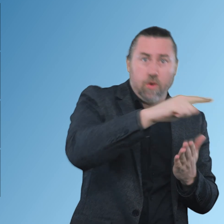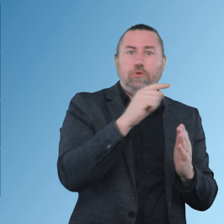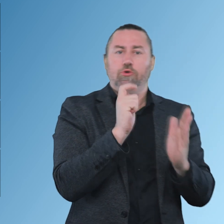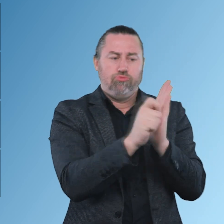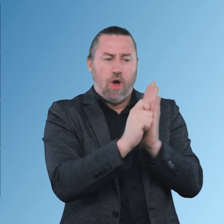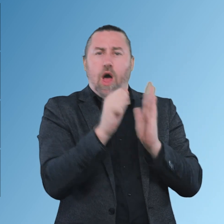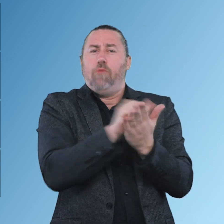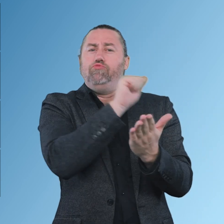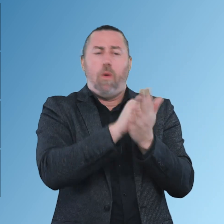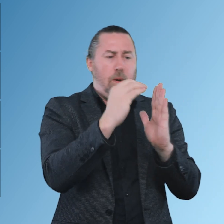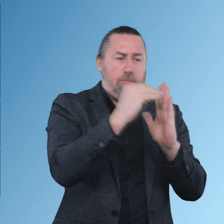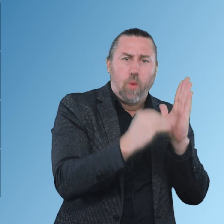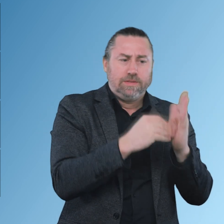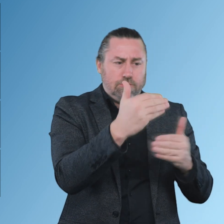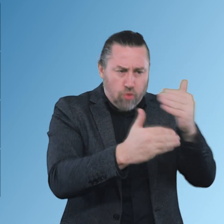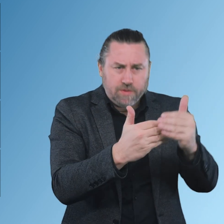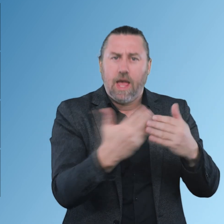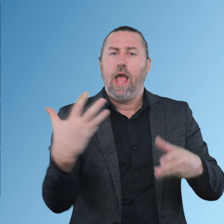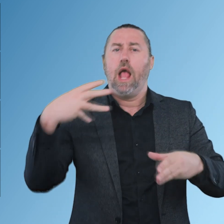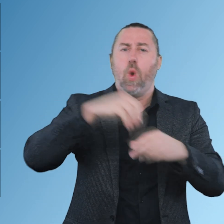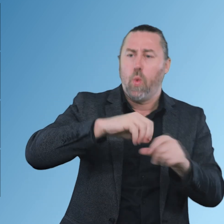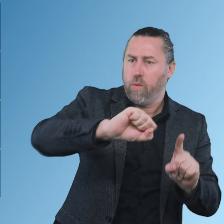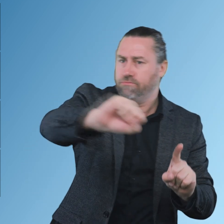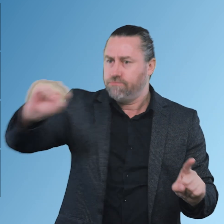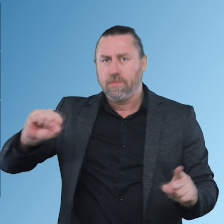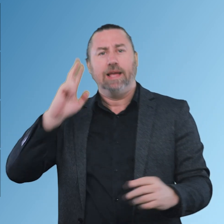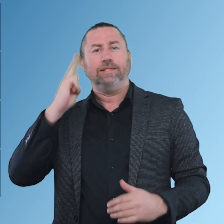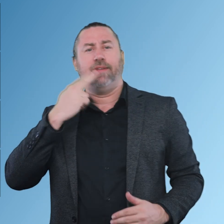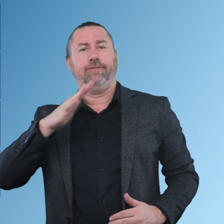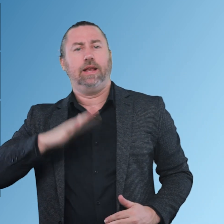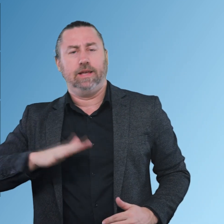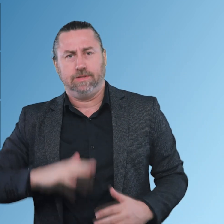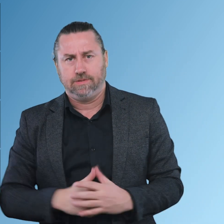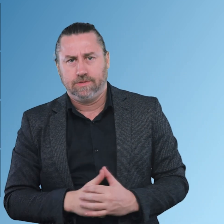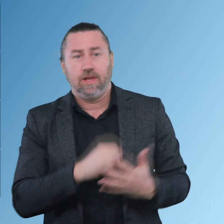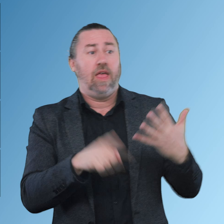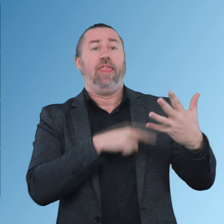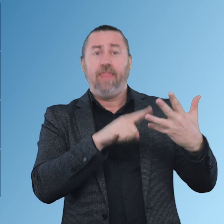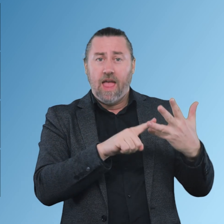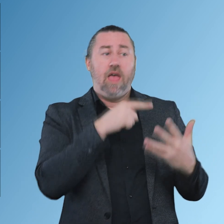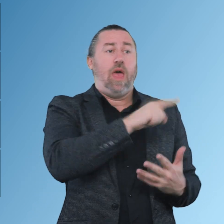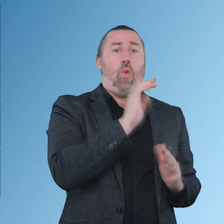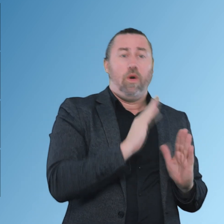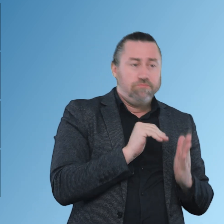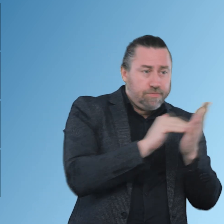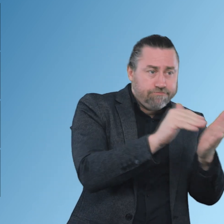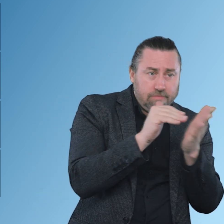policies and procedures. That governments and health sector stakeholders support primary care providers to develop skills